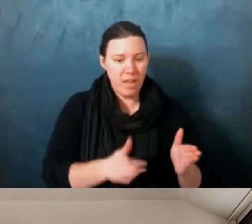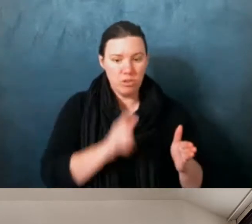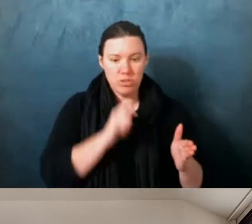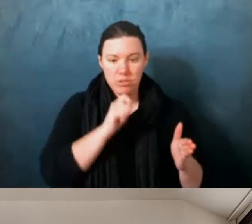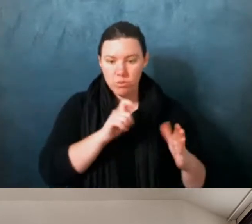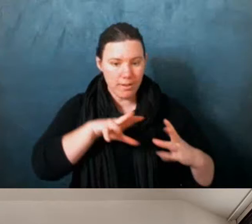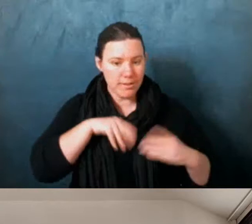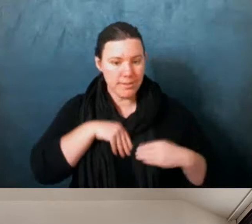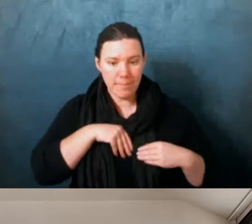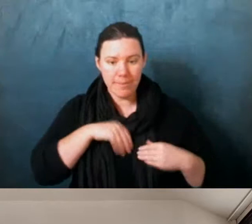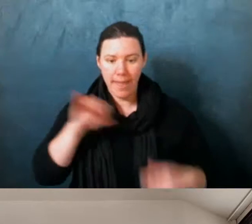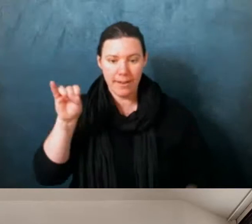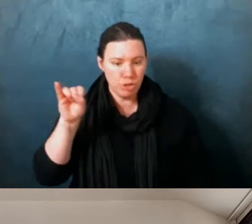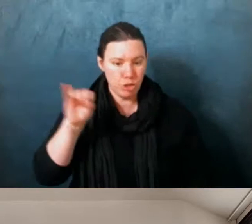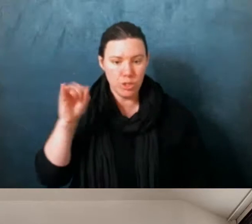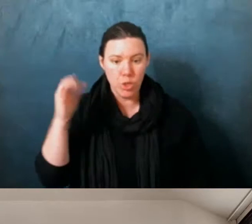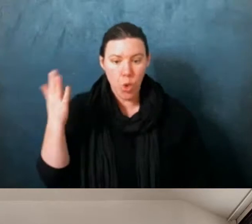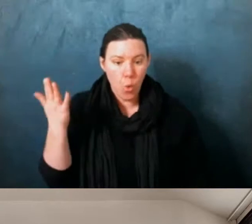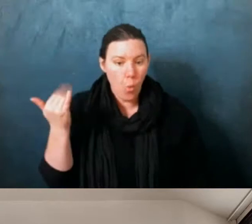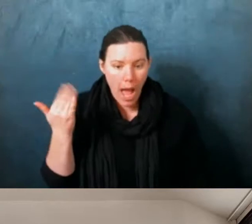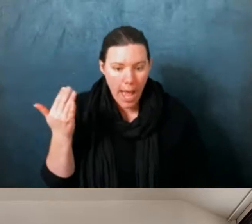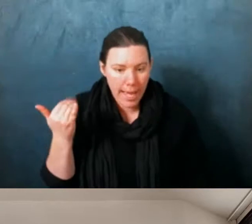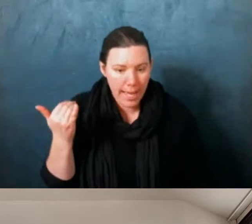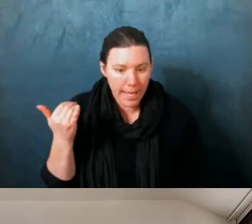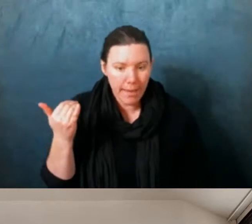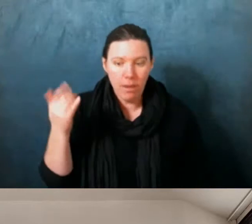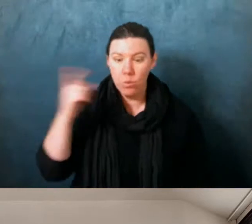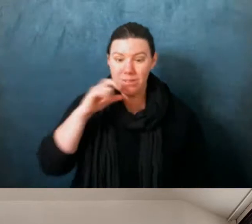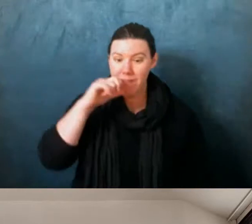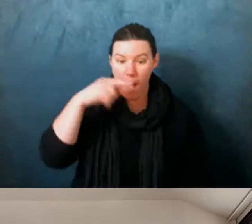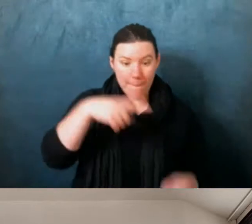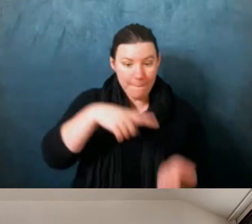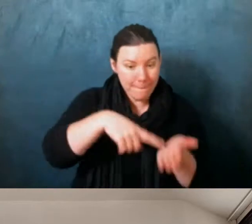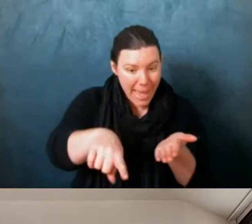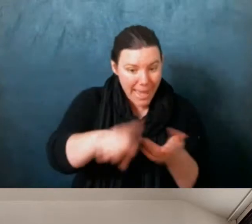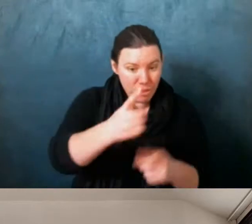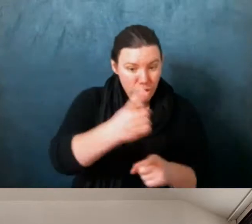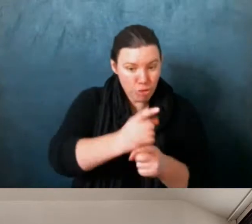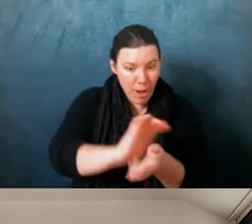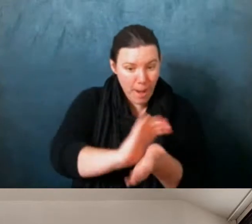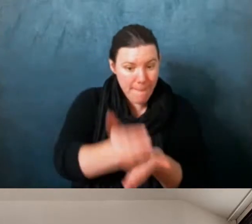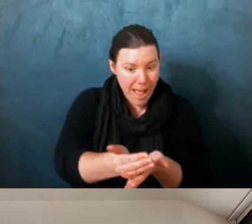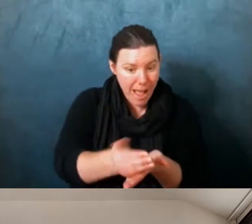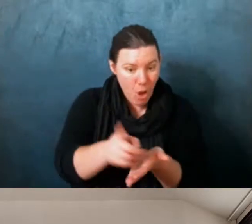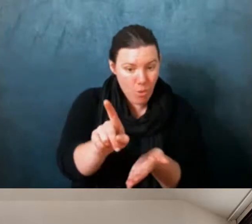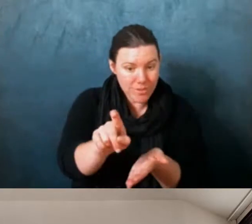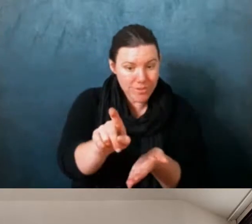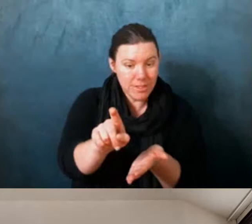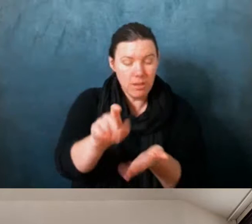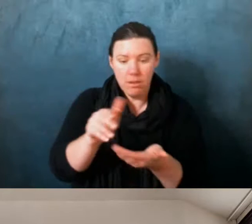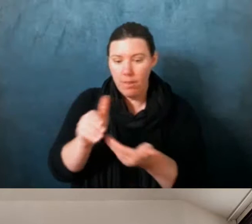Are we not paying the right amount? Is the process to get on with the state too complex?